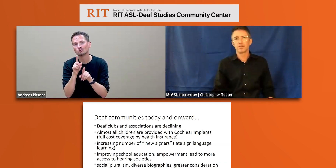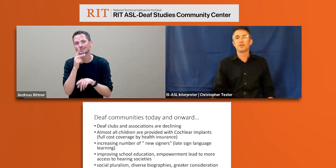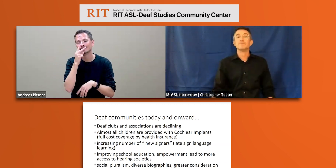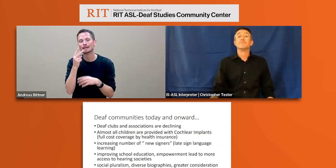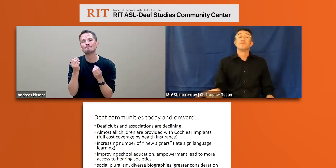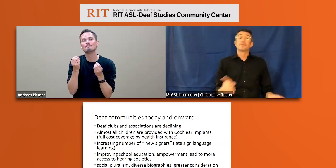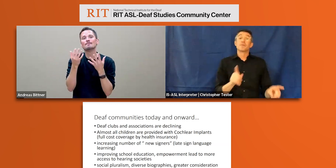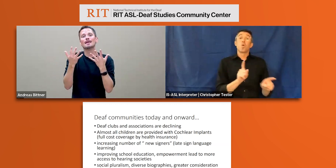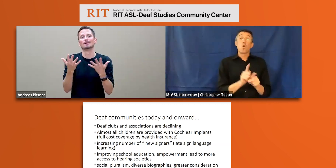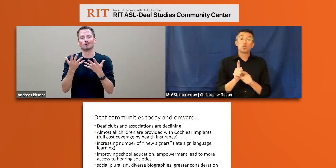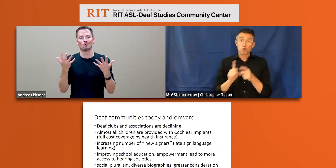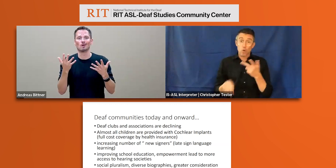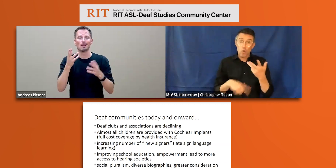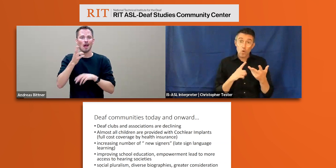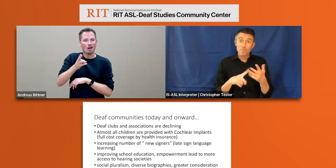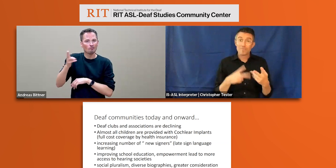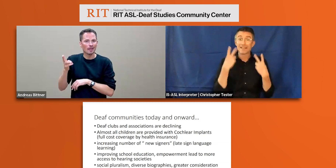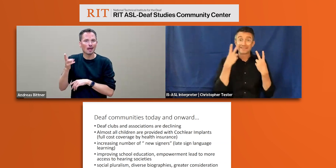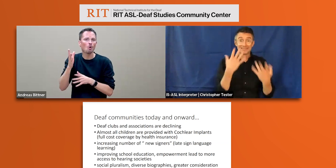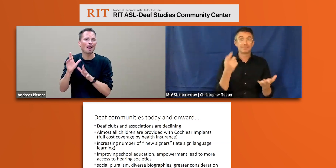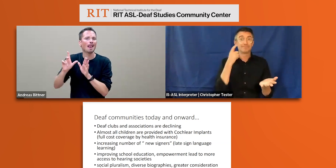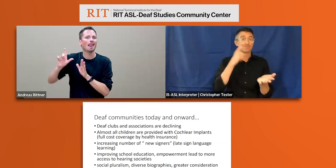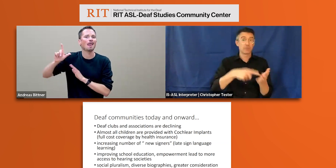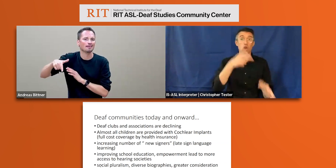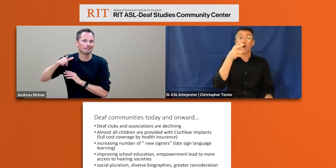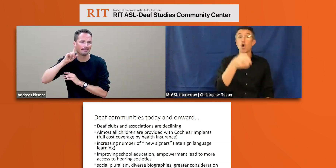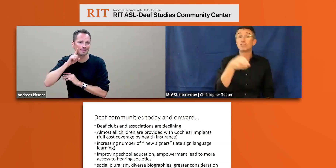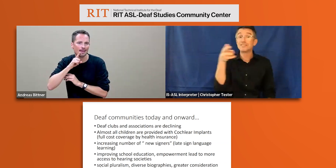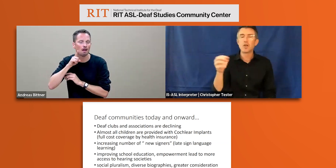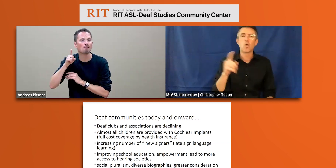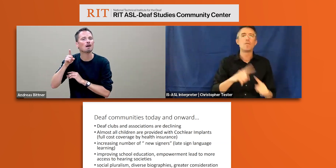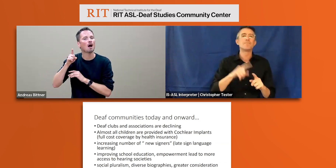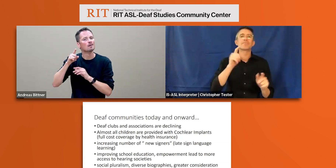So, any child born deaf is implanted.